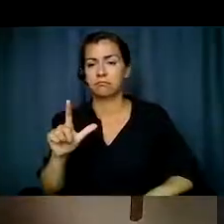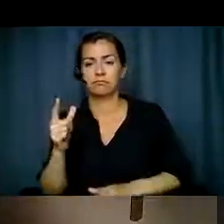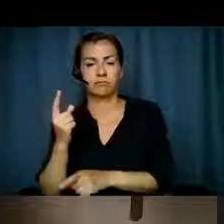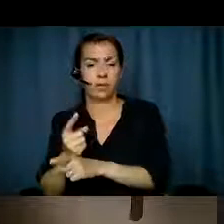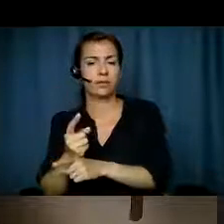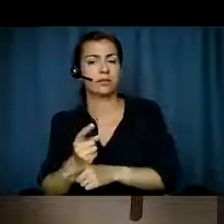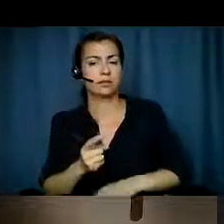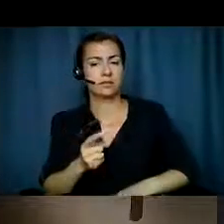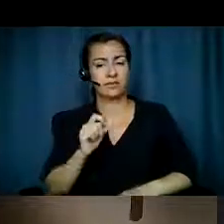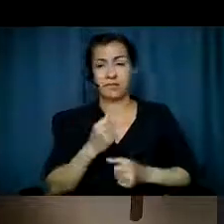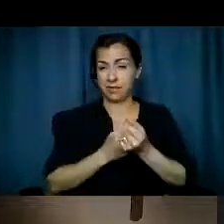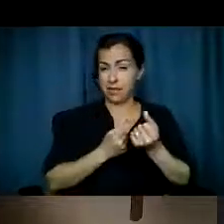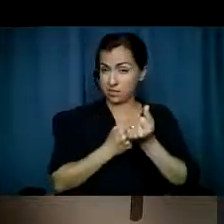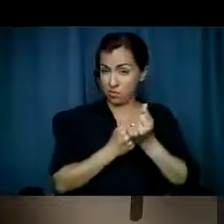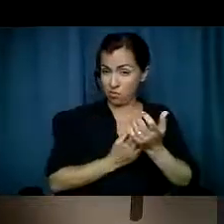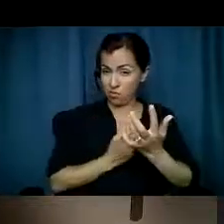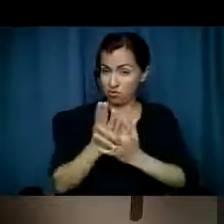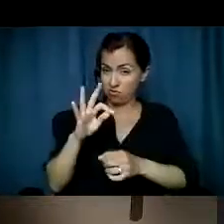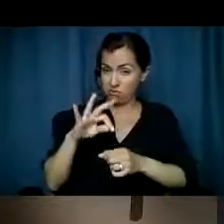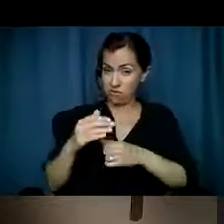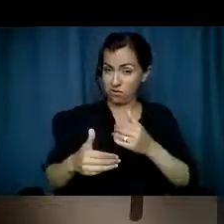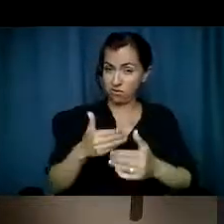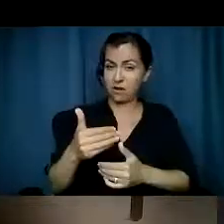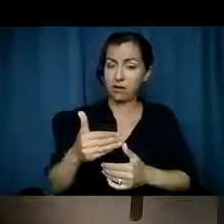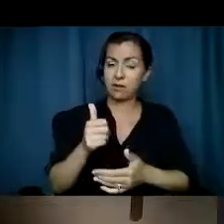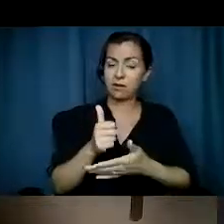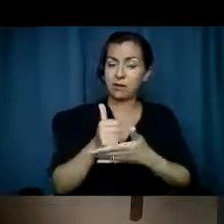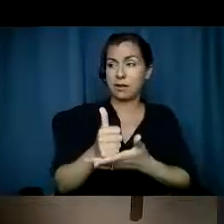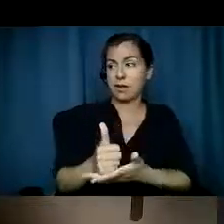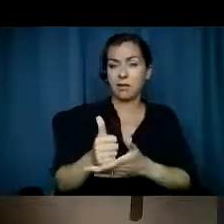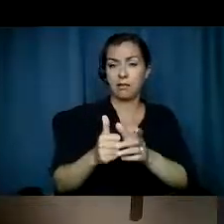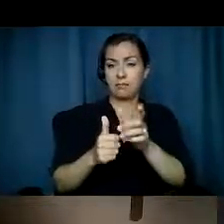Like I mentioned, all states actually have some sort of mail-in